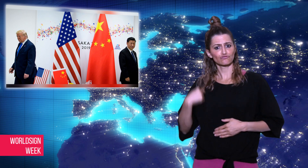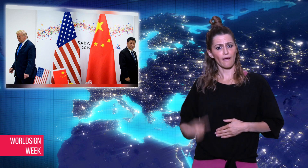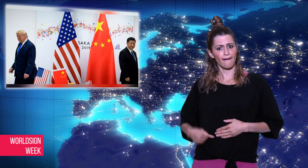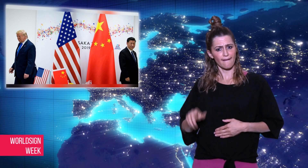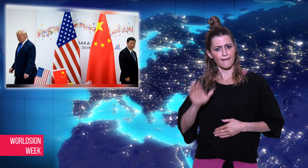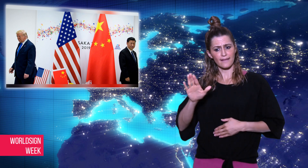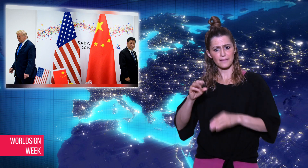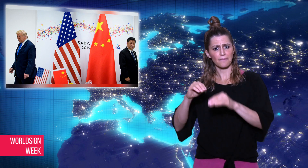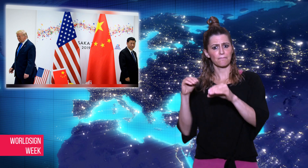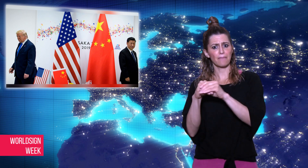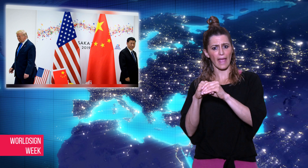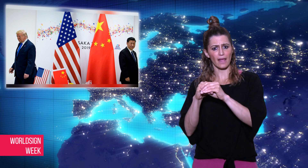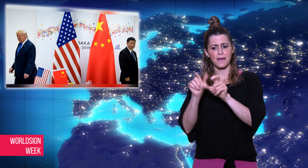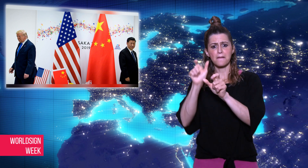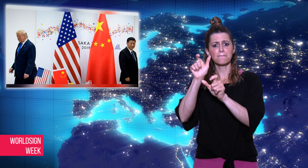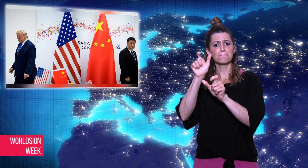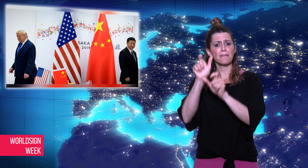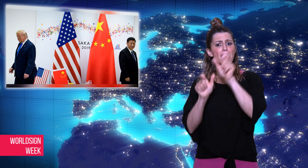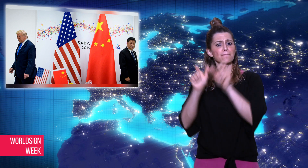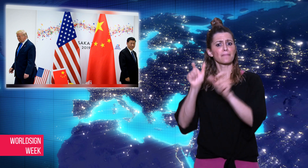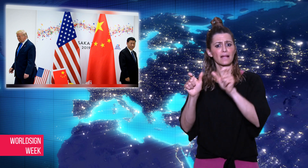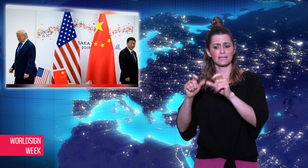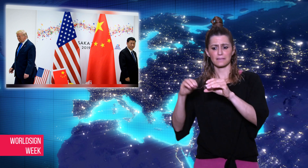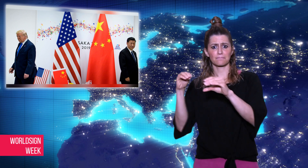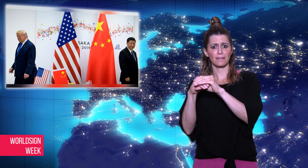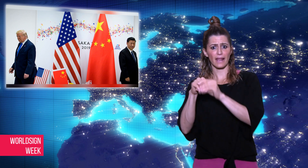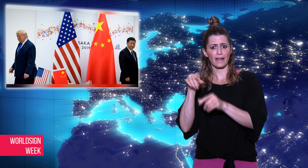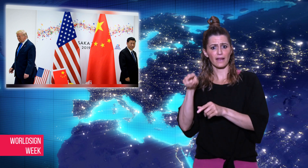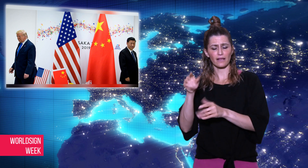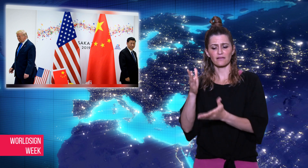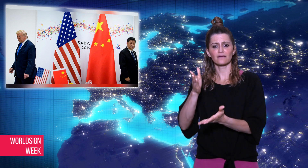has become worse.